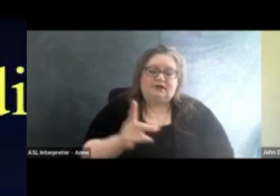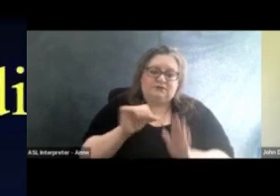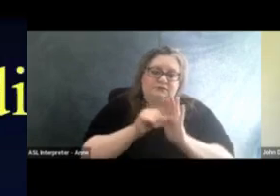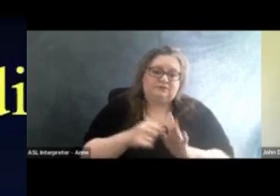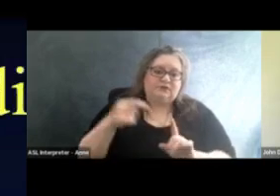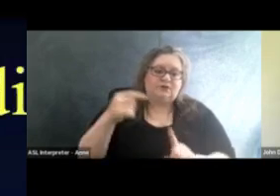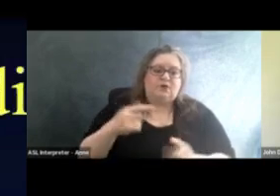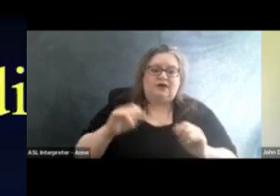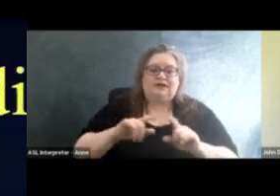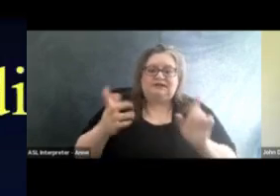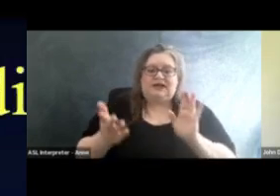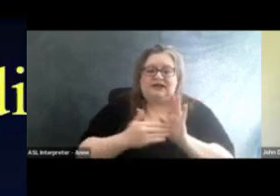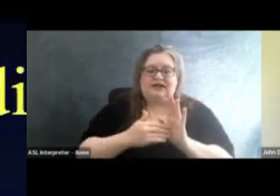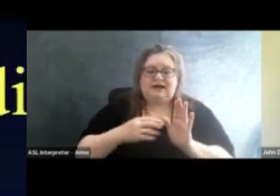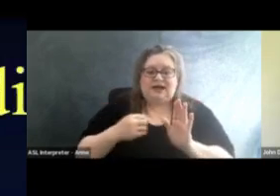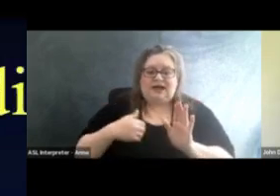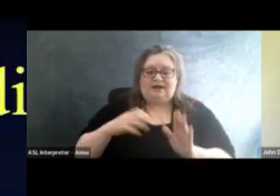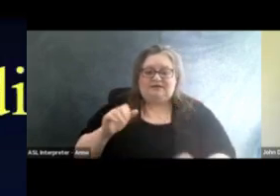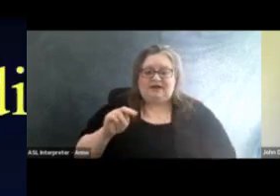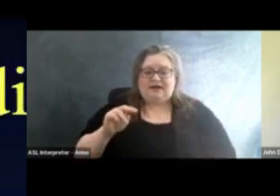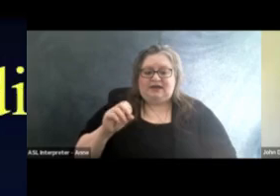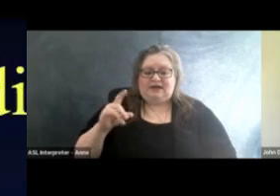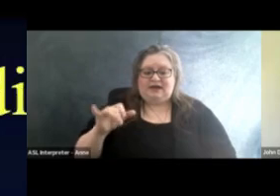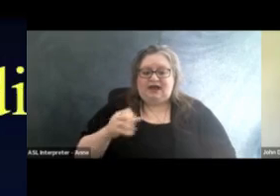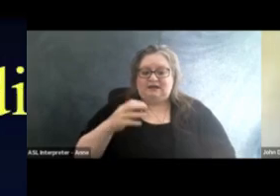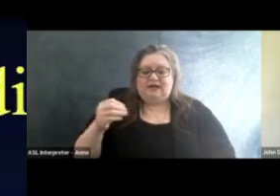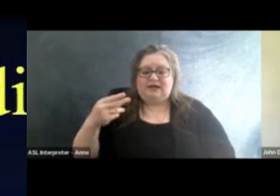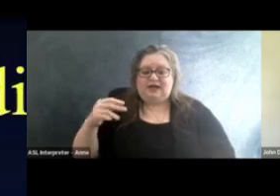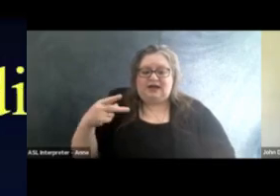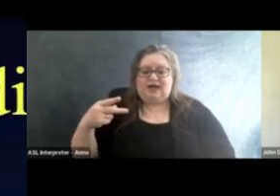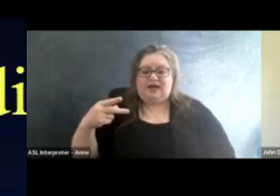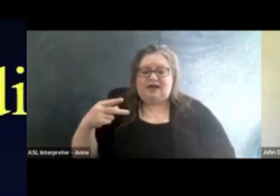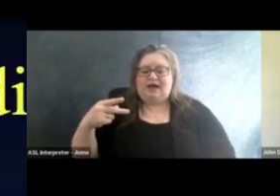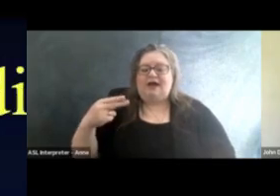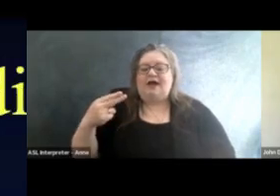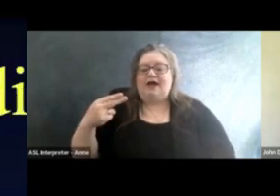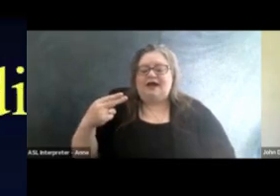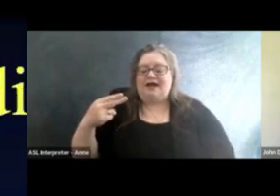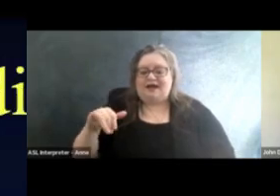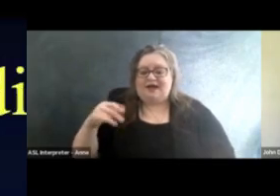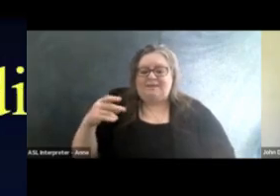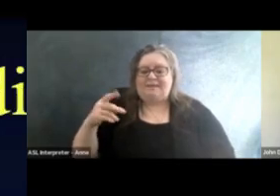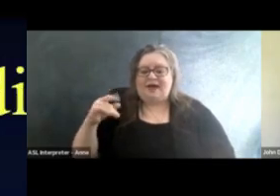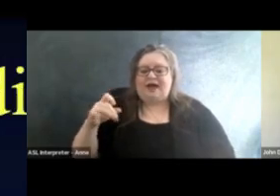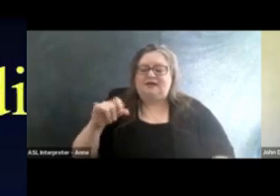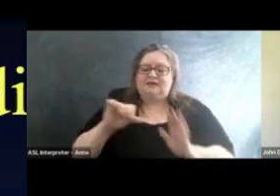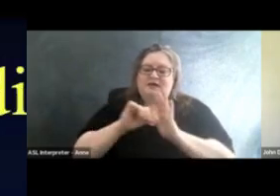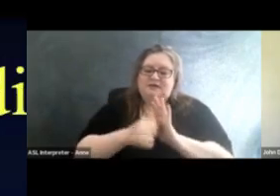slide again, and I've got the anoxia and hypoxia, the traumatic brain injury highlighted, because when we